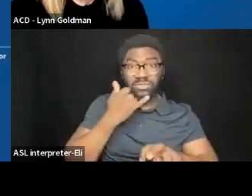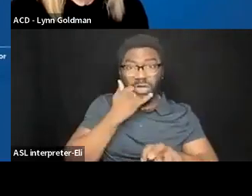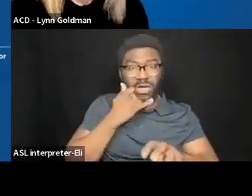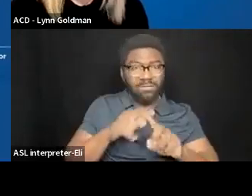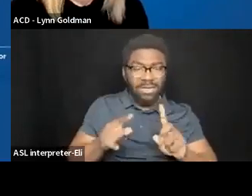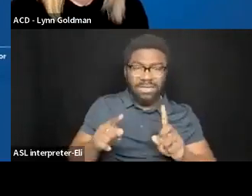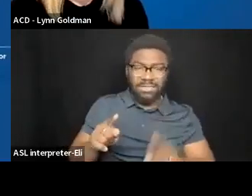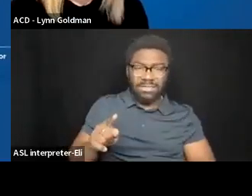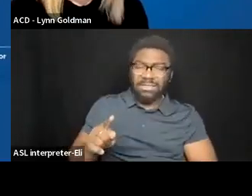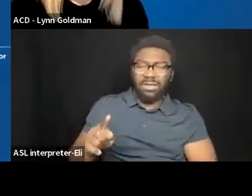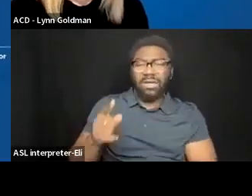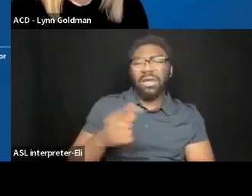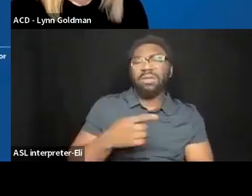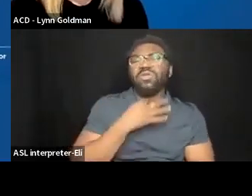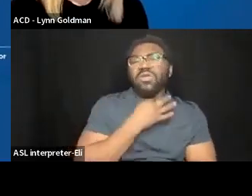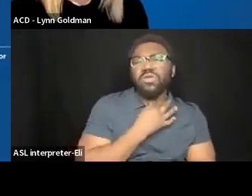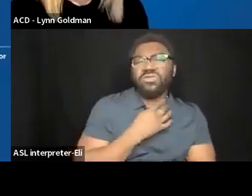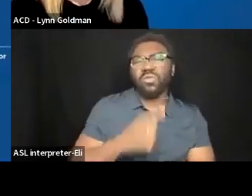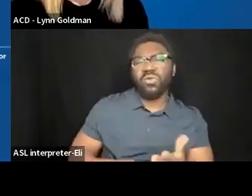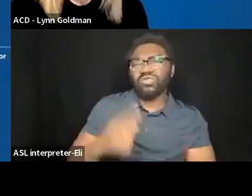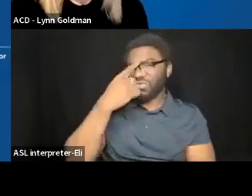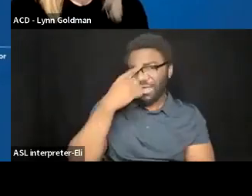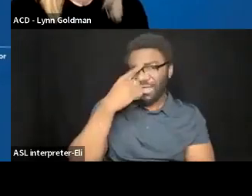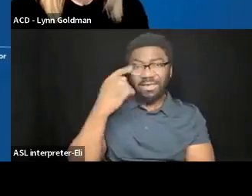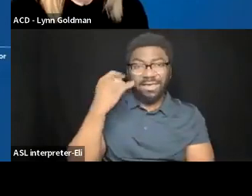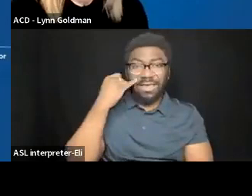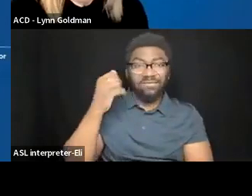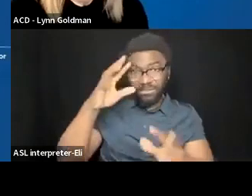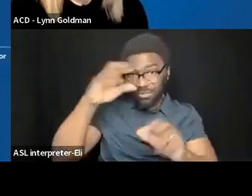about what your thoughts are. But I do think, you know, I really just have this sense